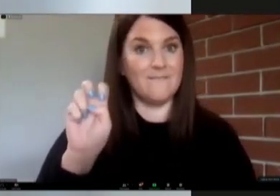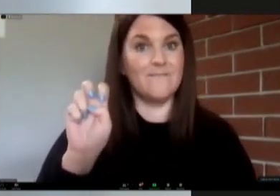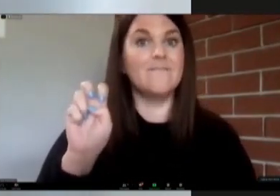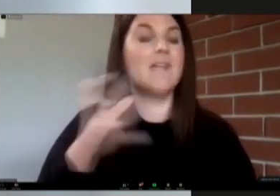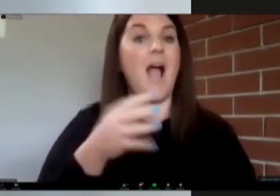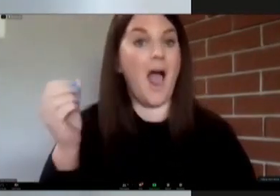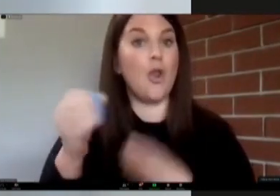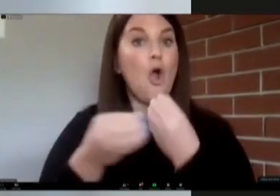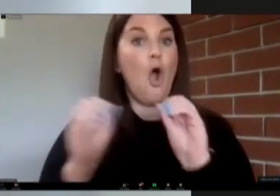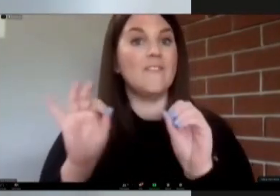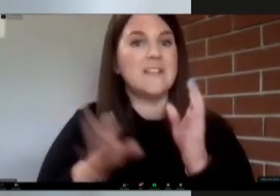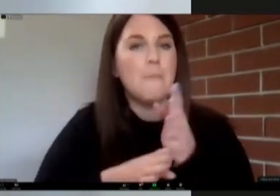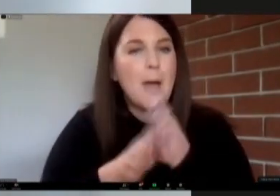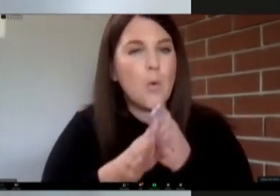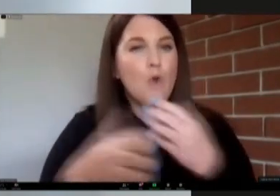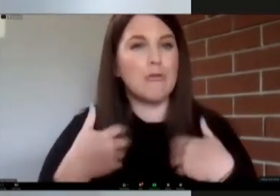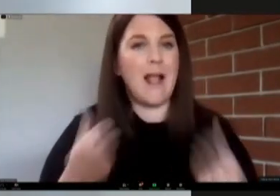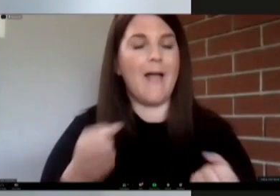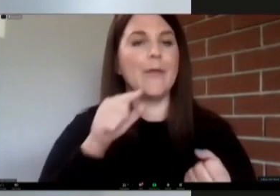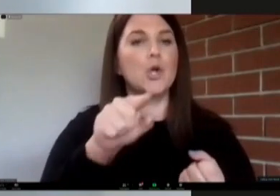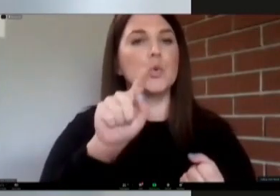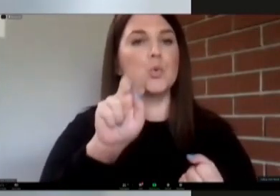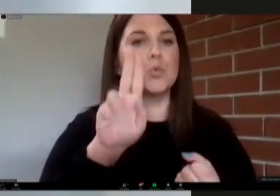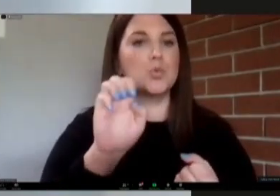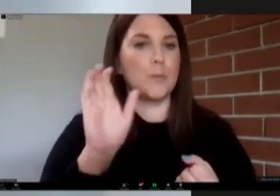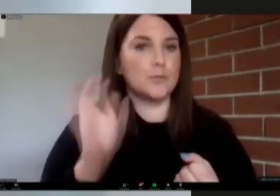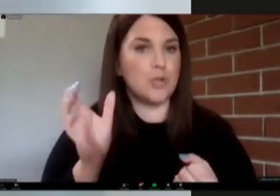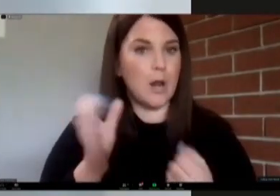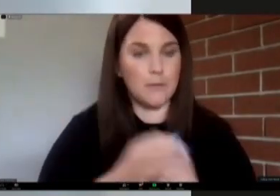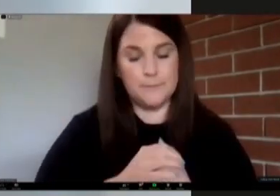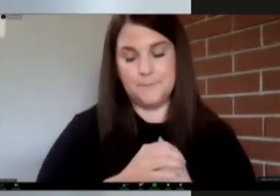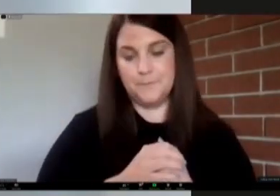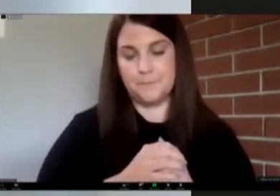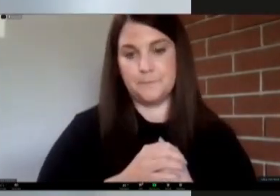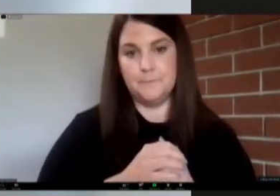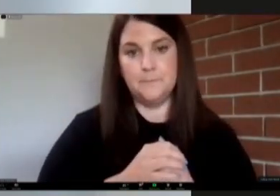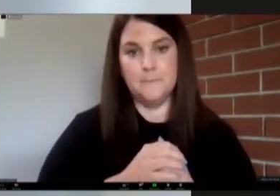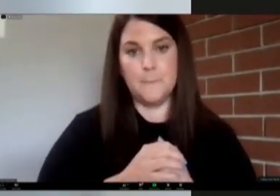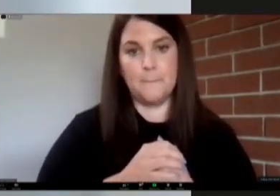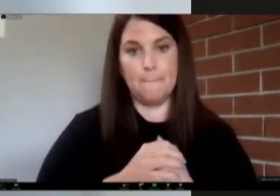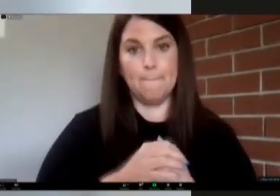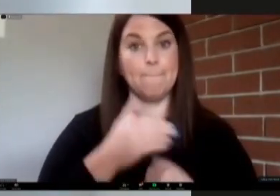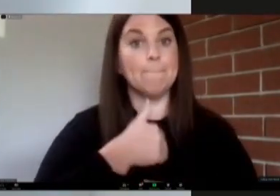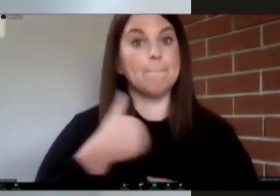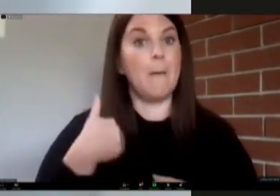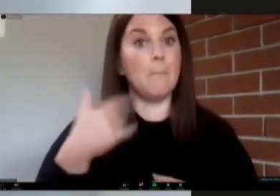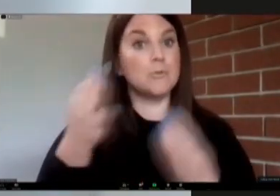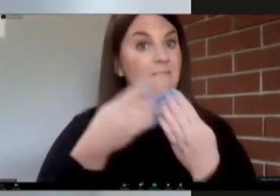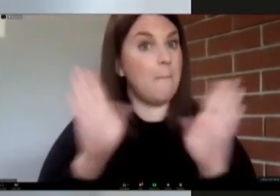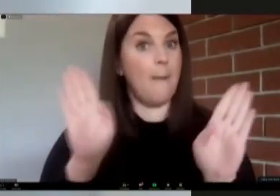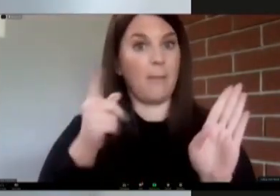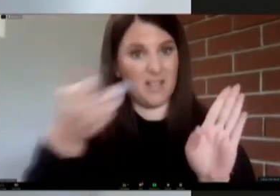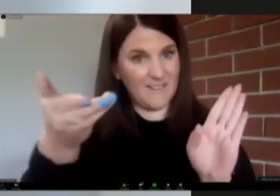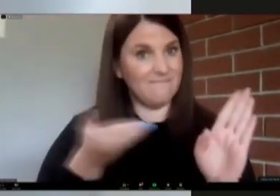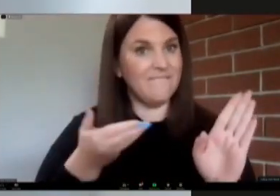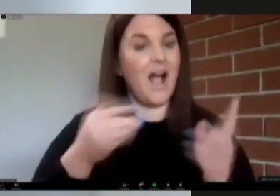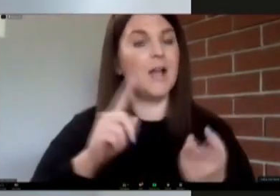Health YouTube channel. Members for the public are invited to provide comments during future meetings.